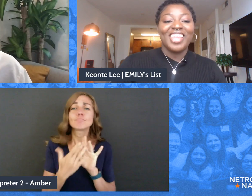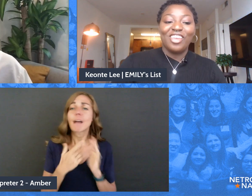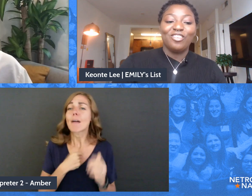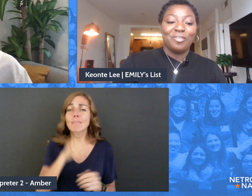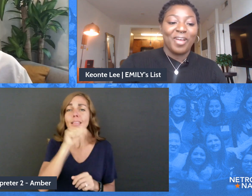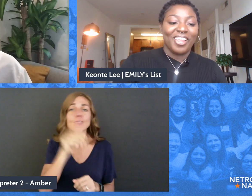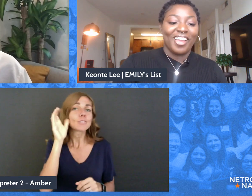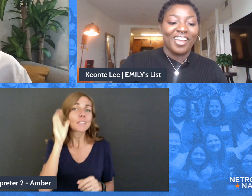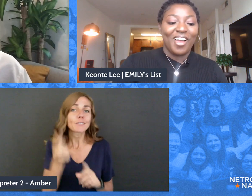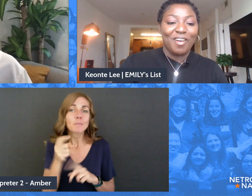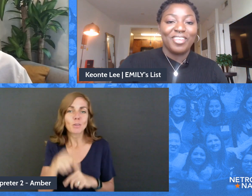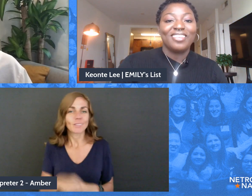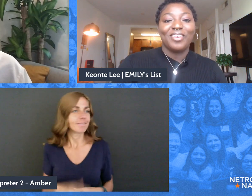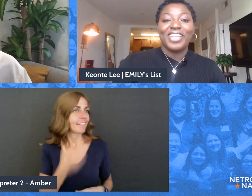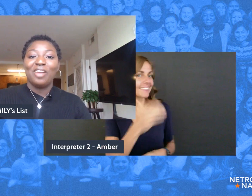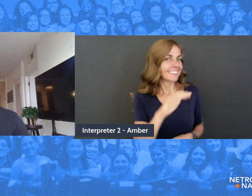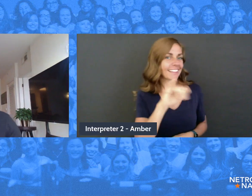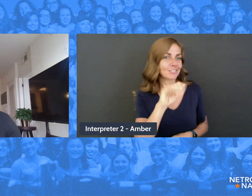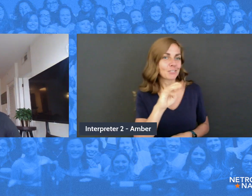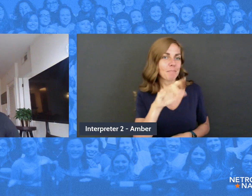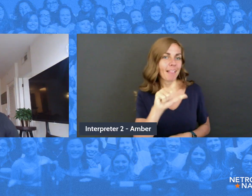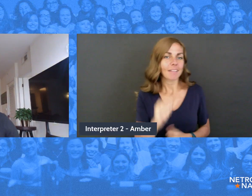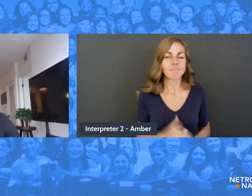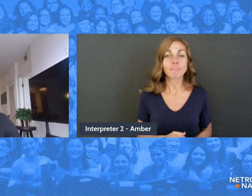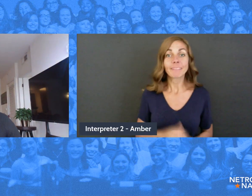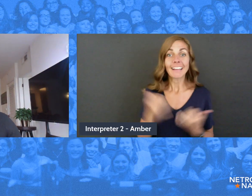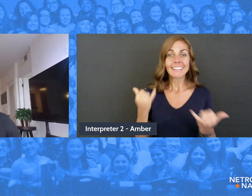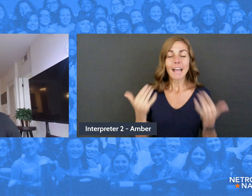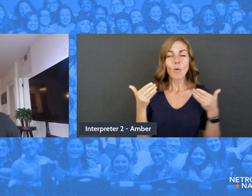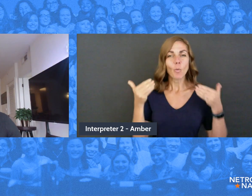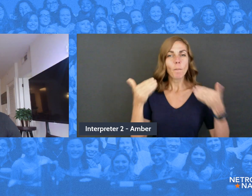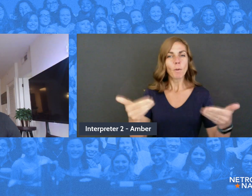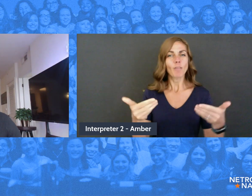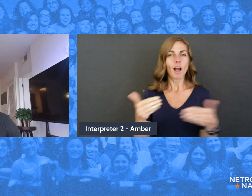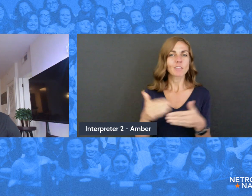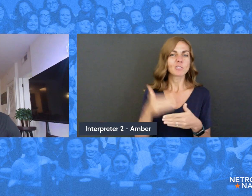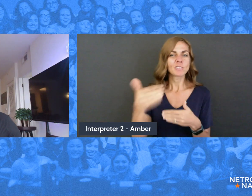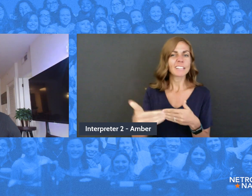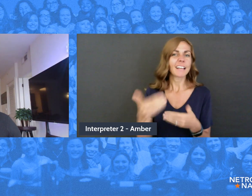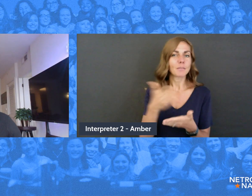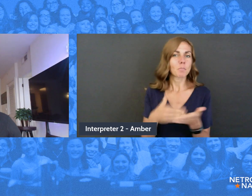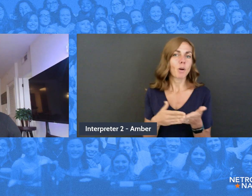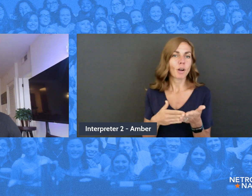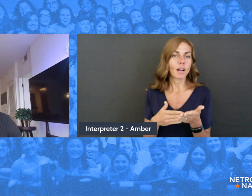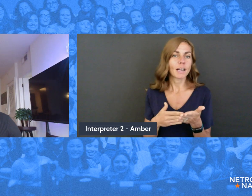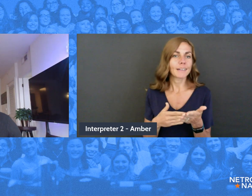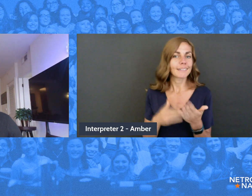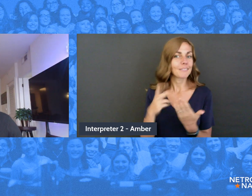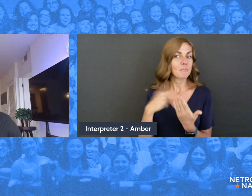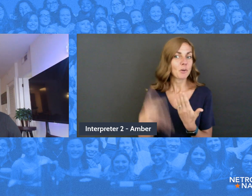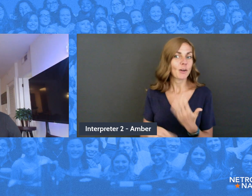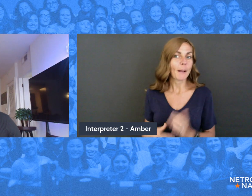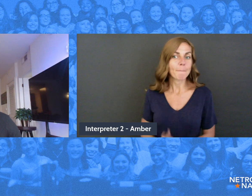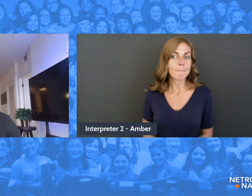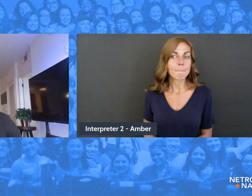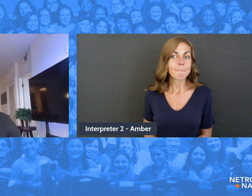Thank you, Jamila. So now we're gonna move on to the next portion of the program. For our next panel,